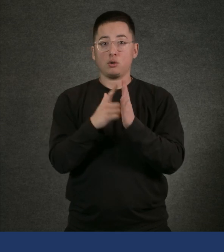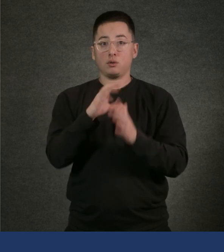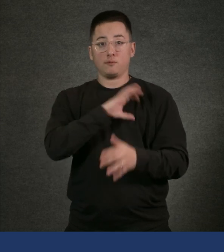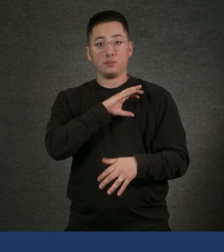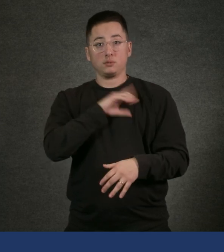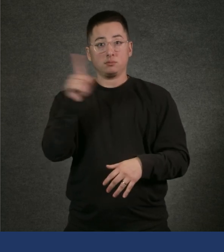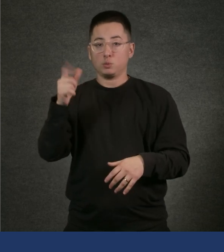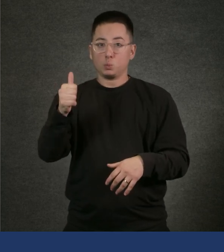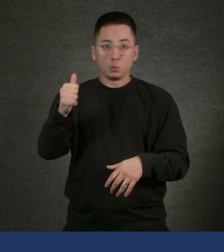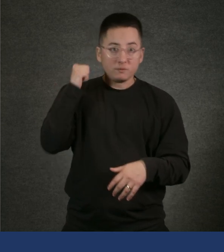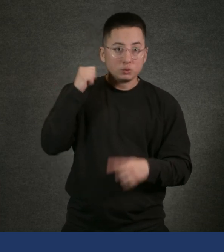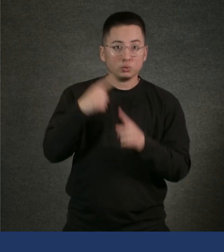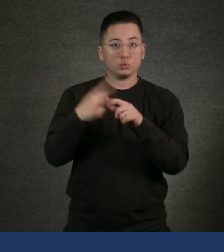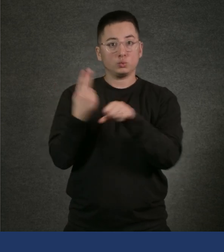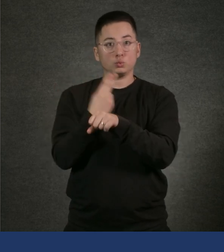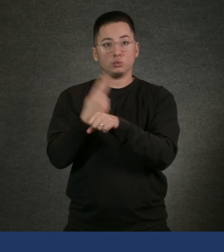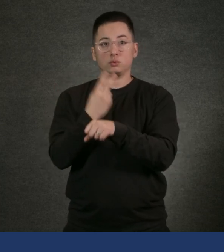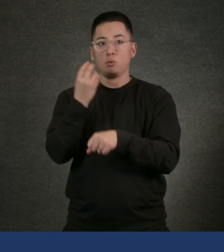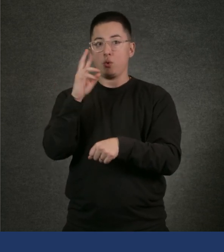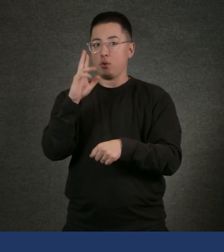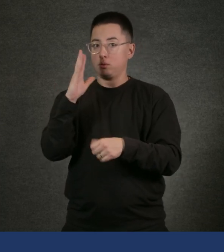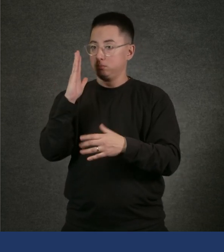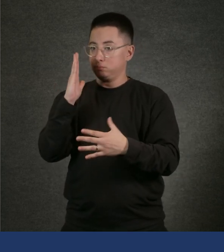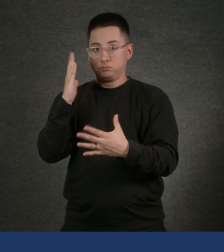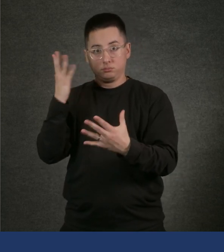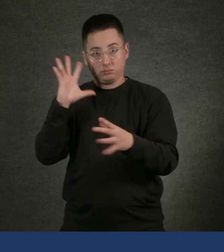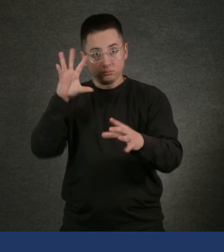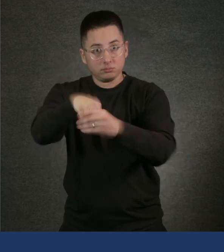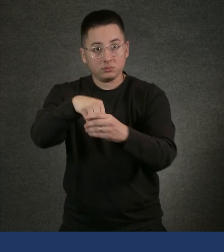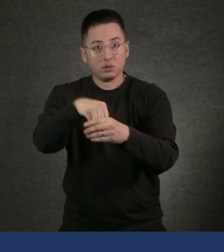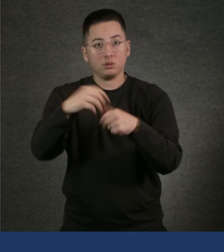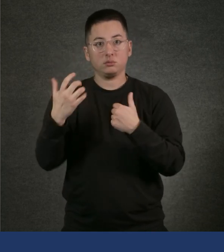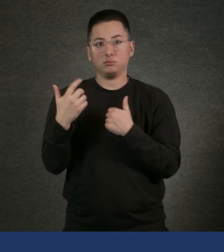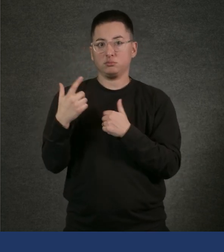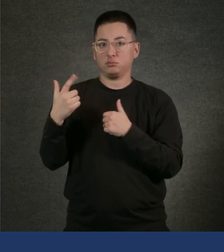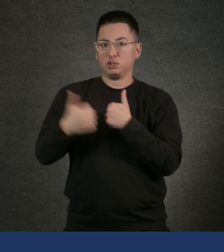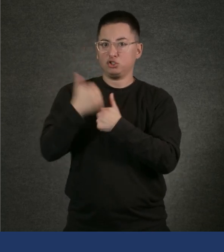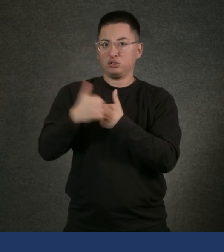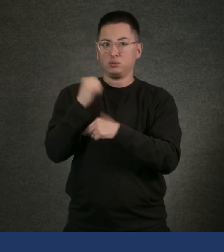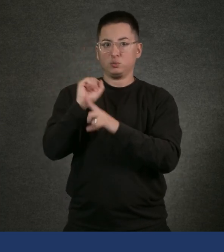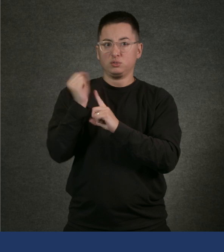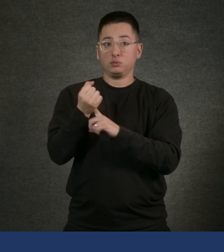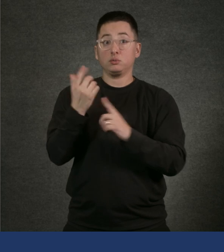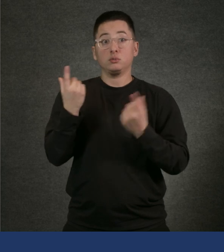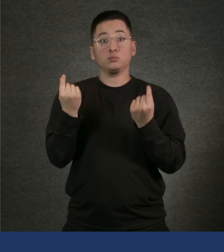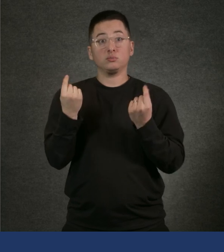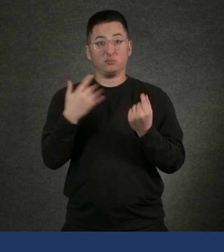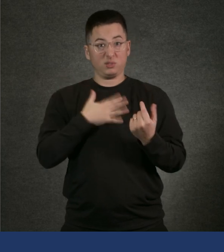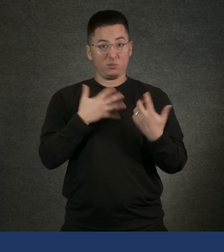and I unprotected, even when facing immediate jeopardy to our health and safety.